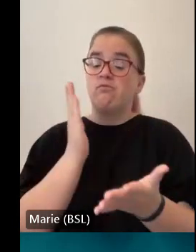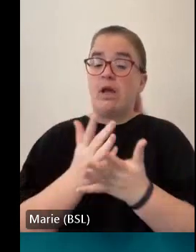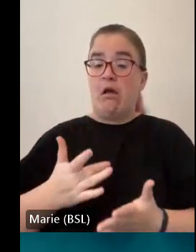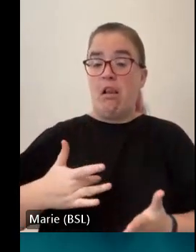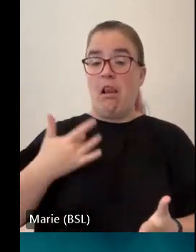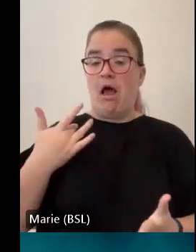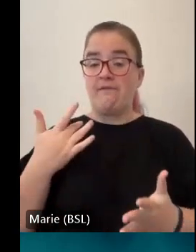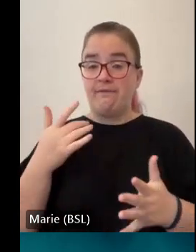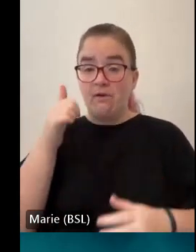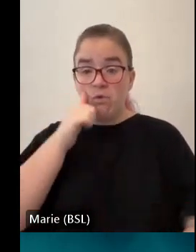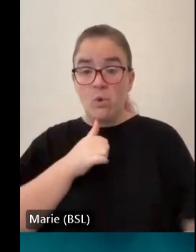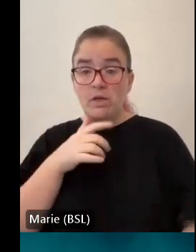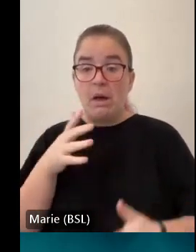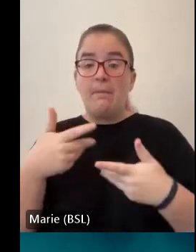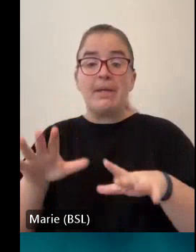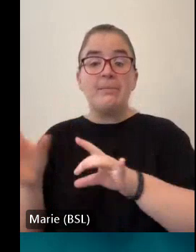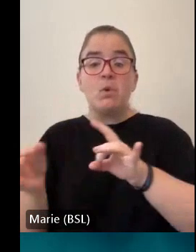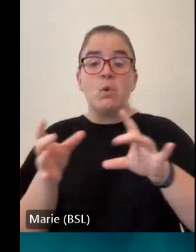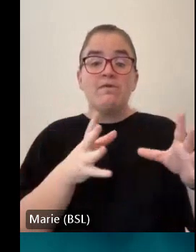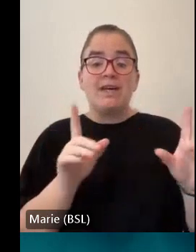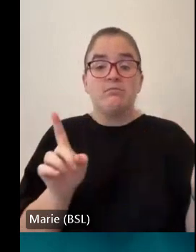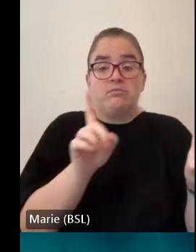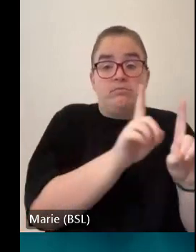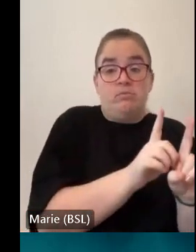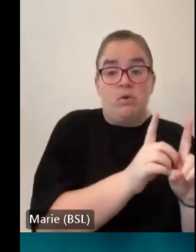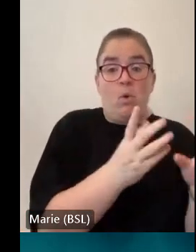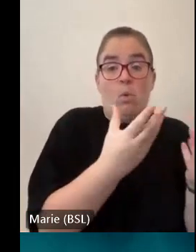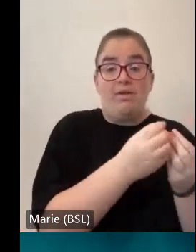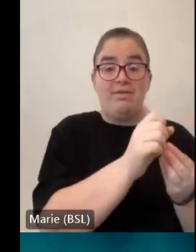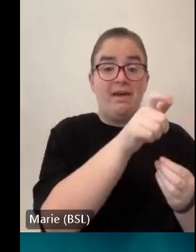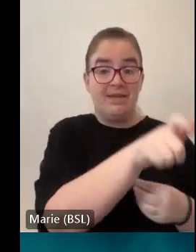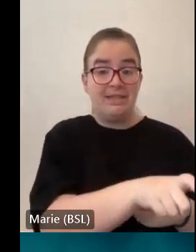have moved in with their victims or online forces that have been